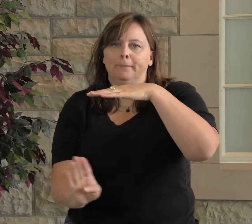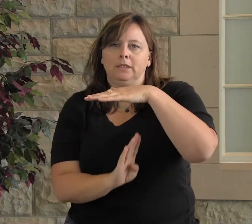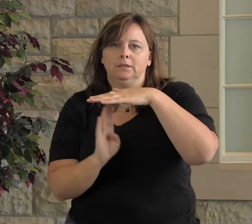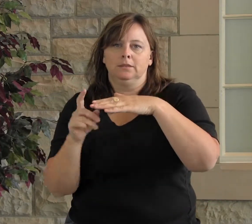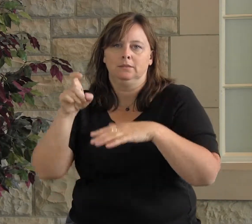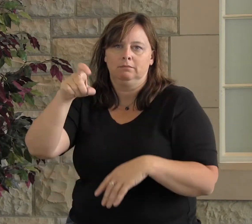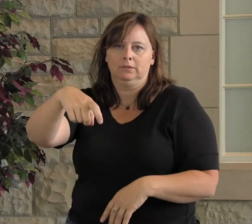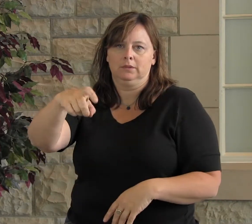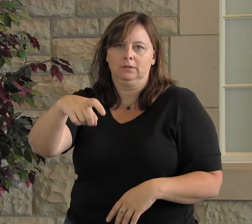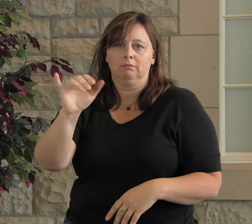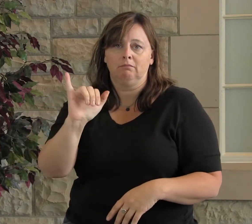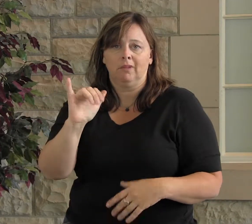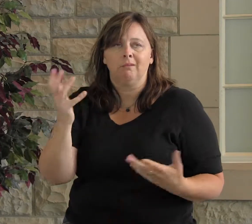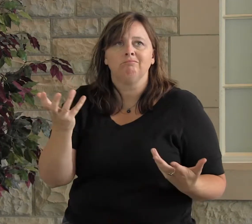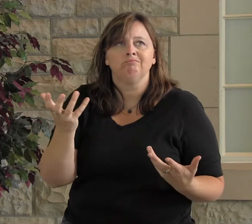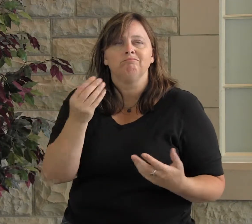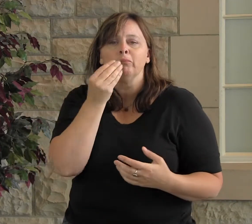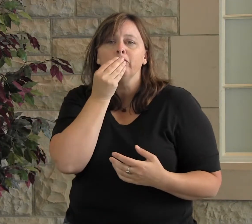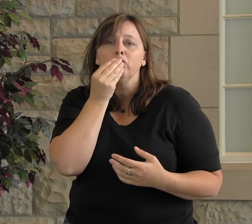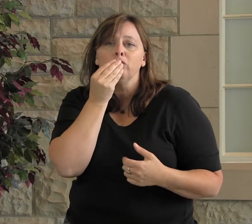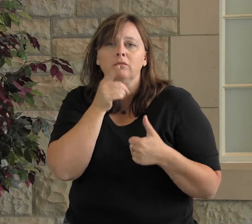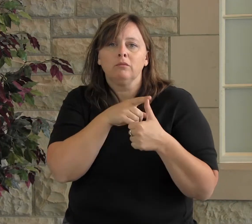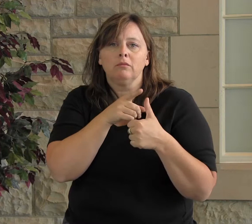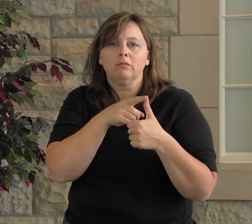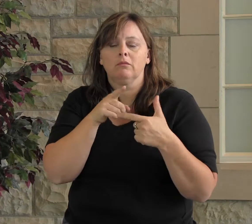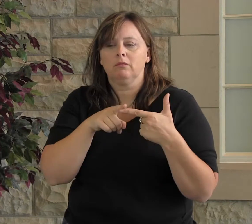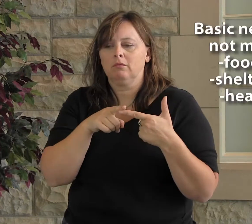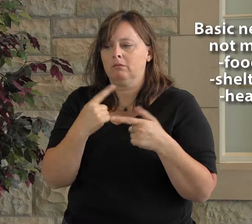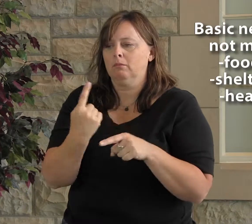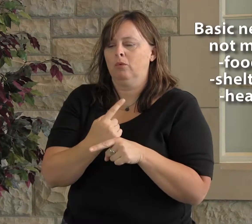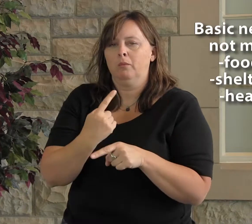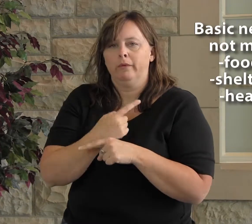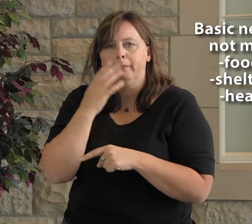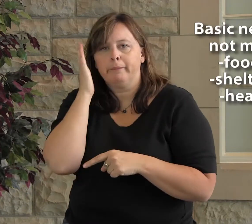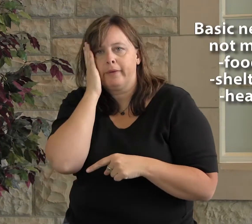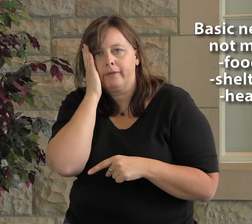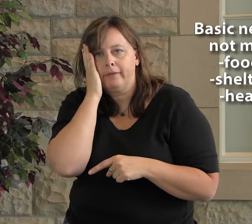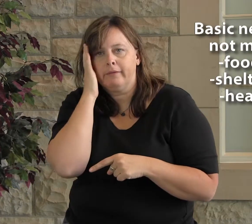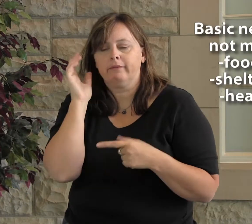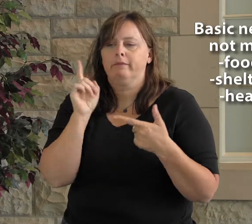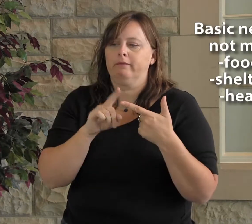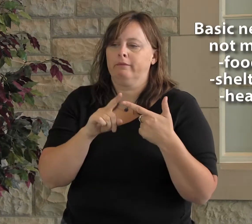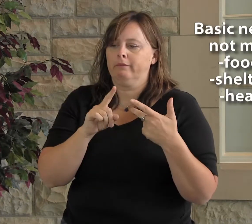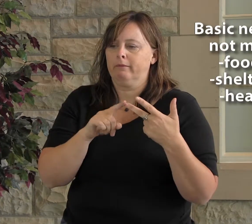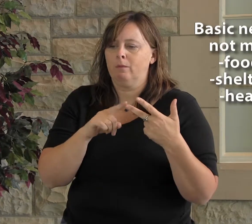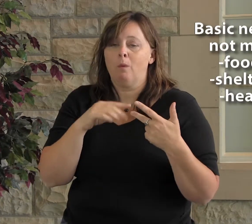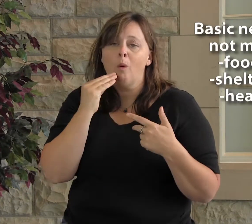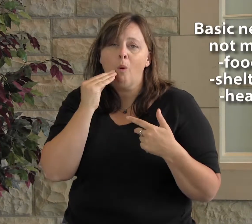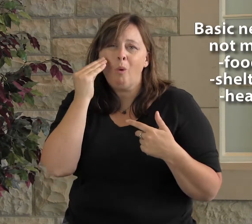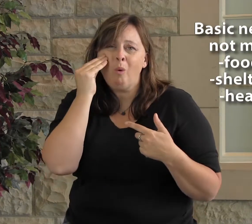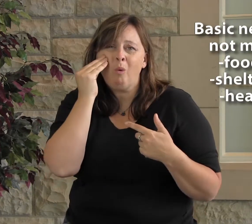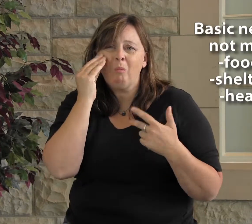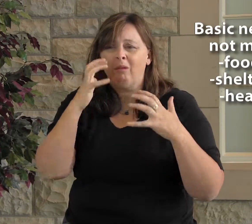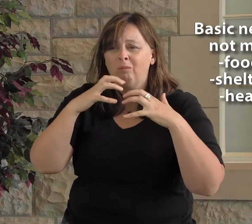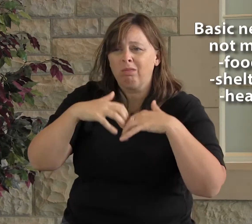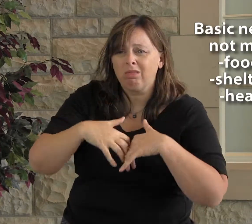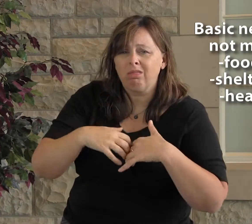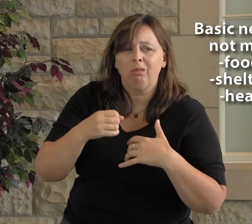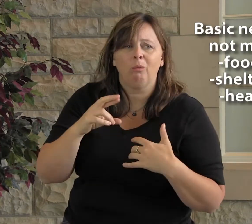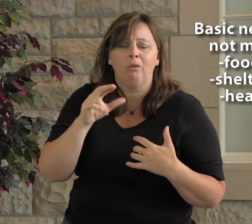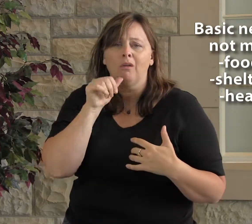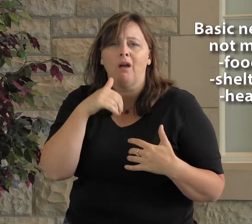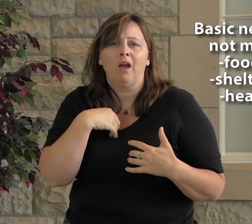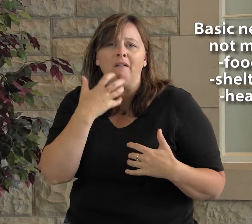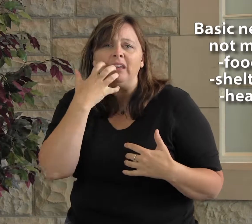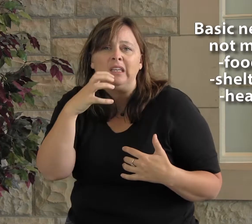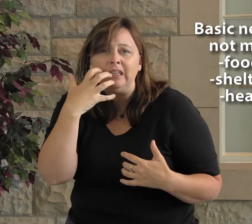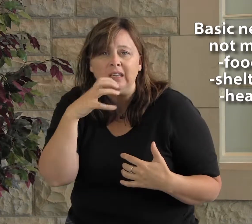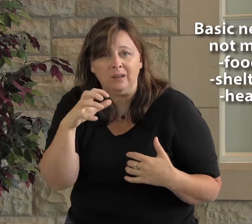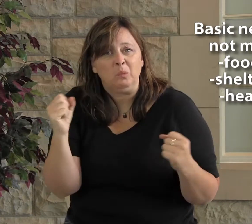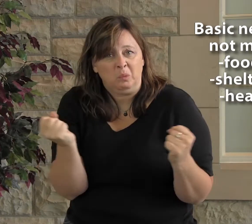doesn't have their basic needs, like for example food. Maybe their home is inadequate. They don't have heat,